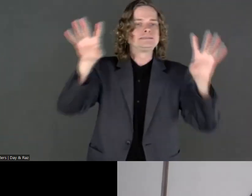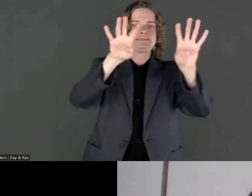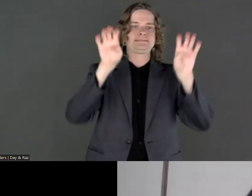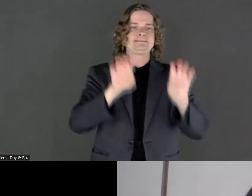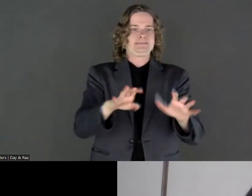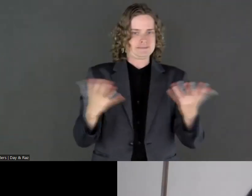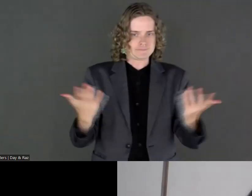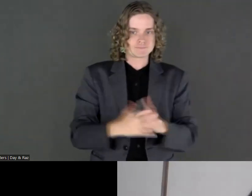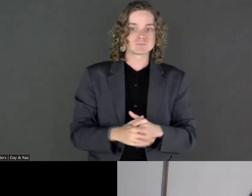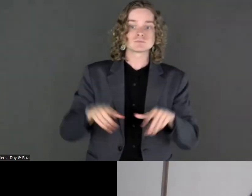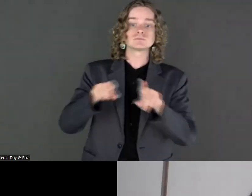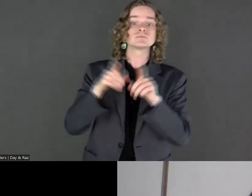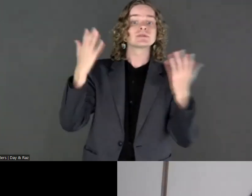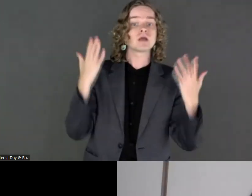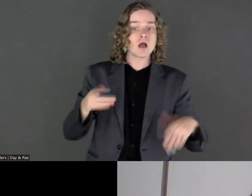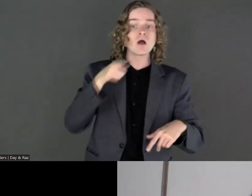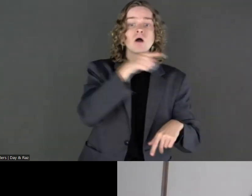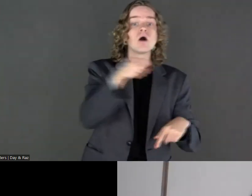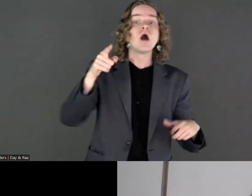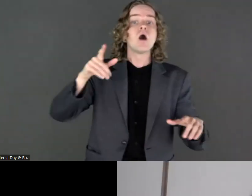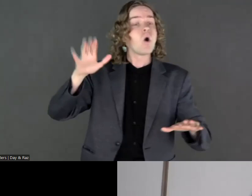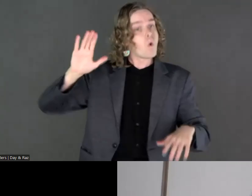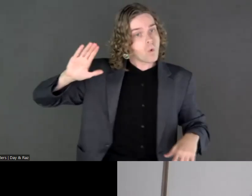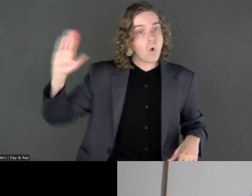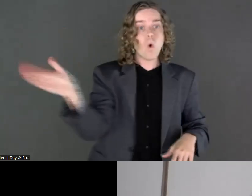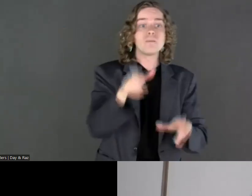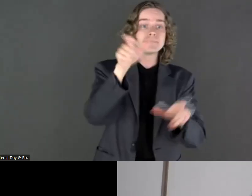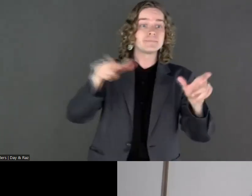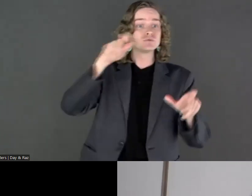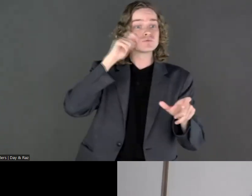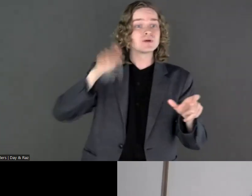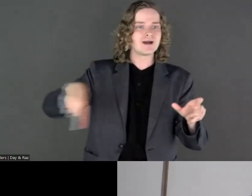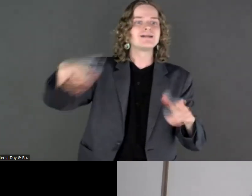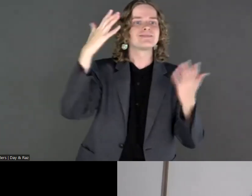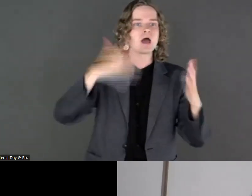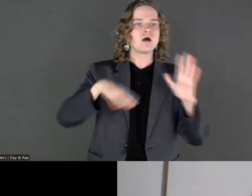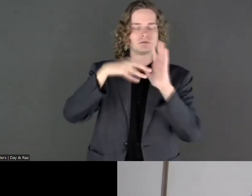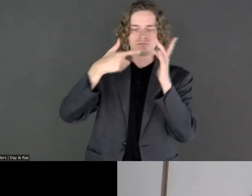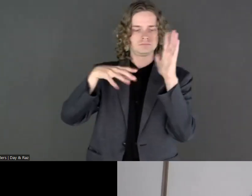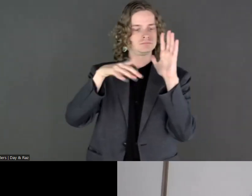now when we work with local groups of people with disability, we know that especially in the